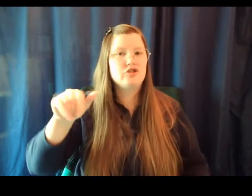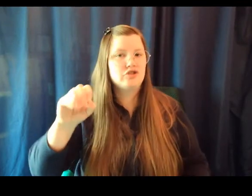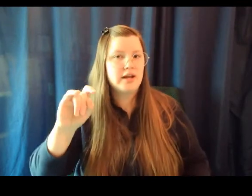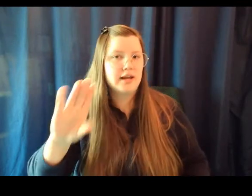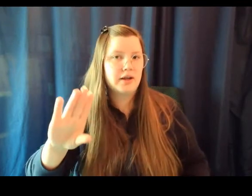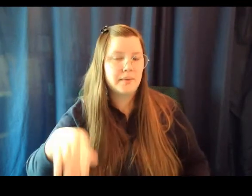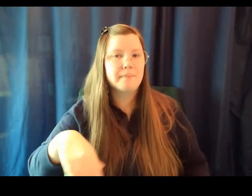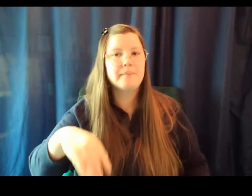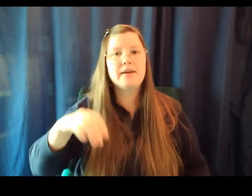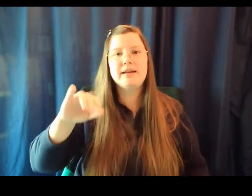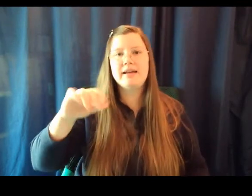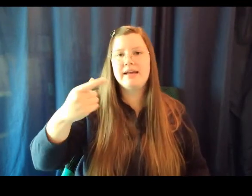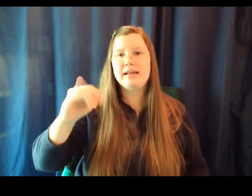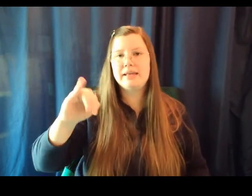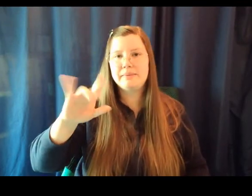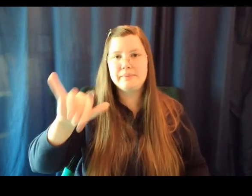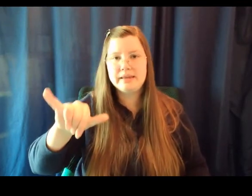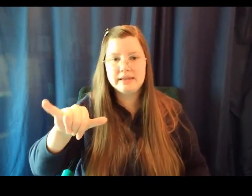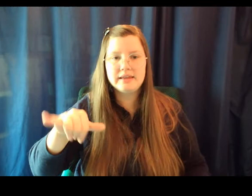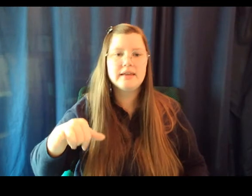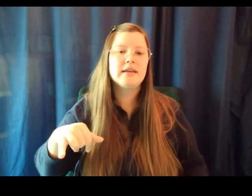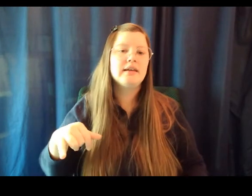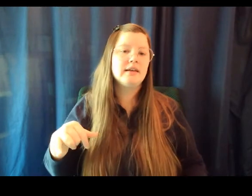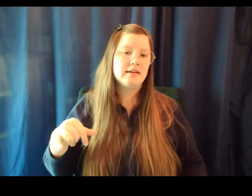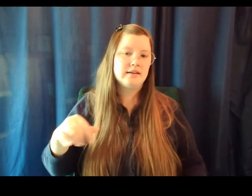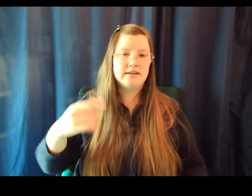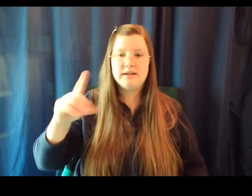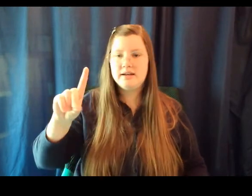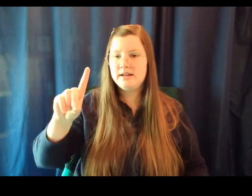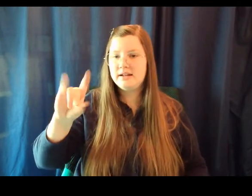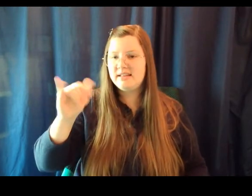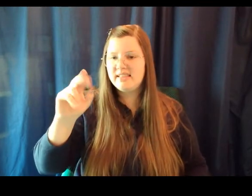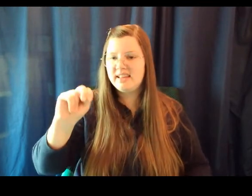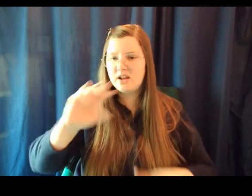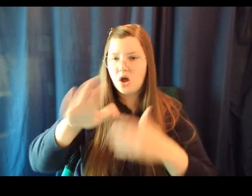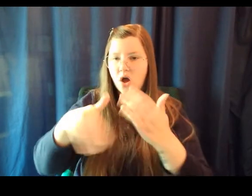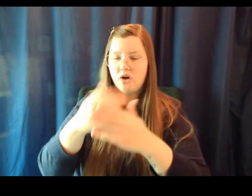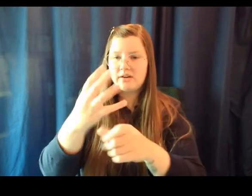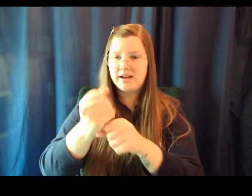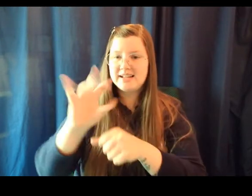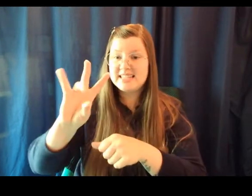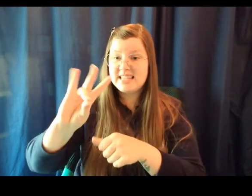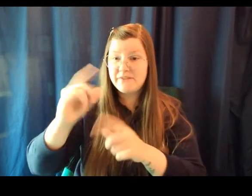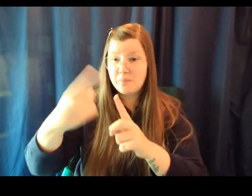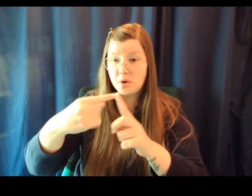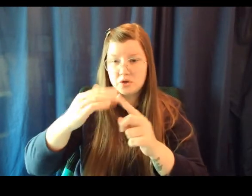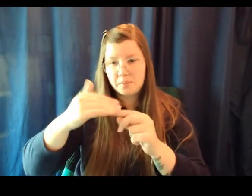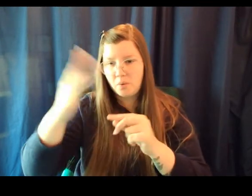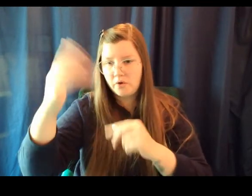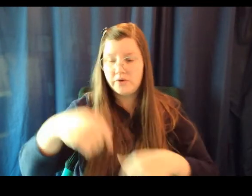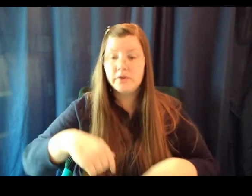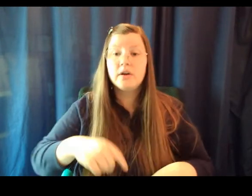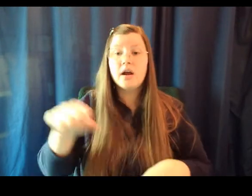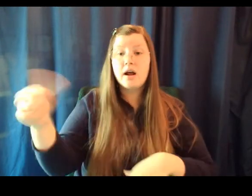Runsdorff 7 The Team had another great win on Saturday over Meadowdale 57-41.